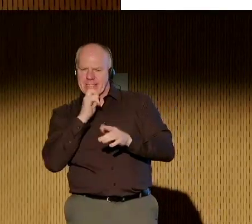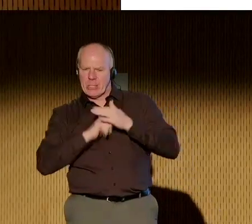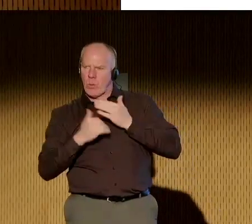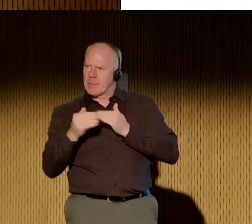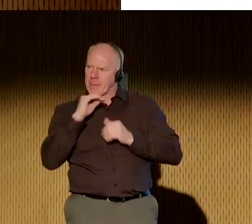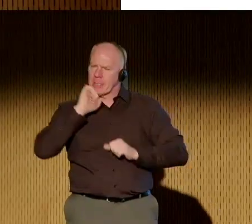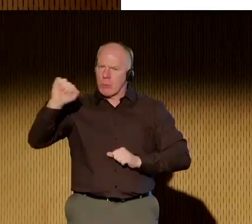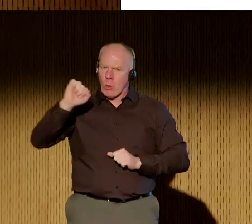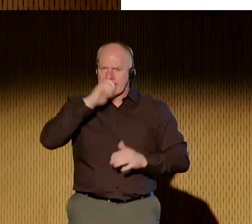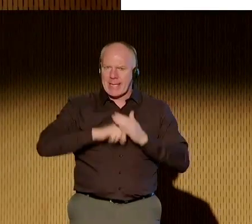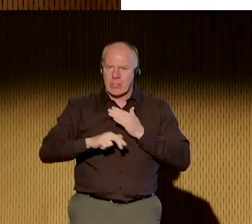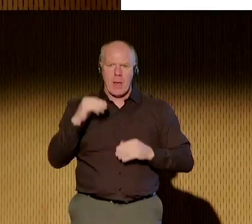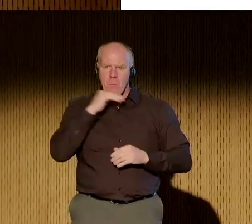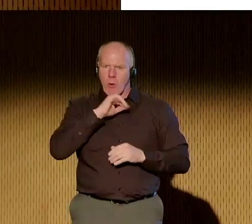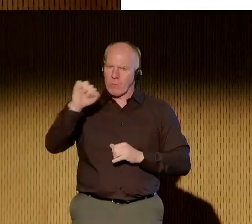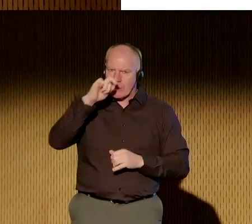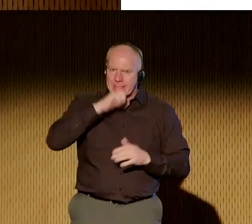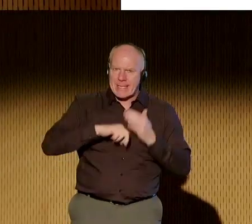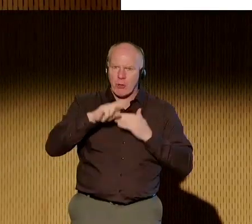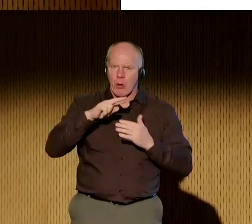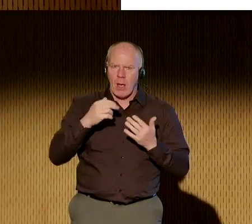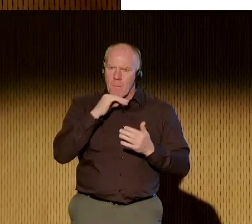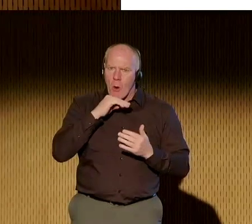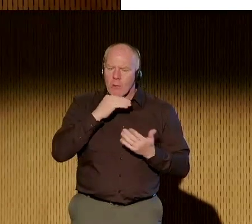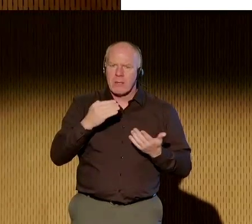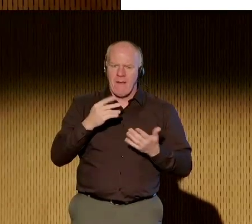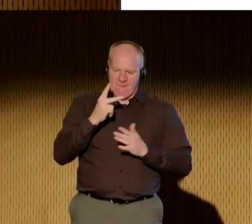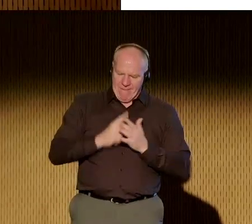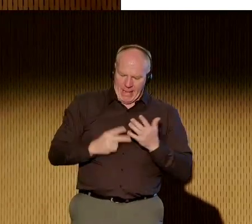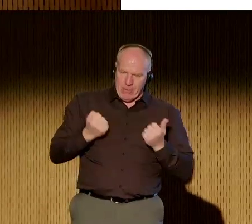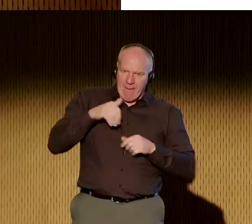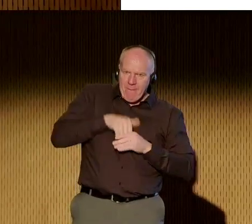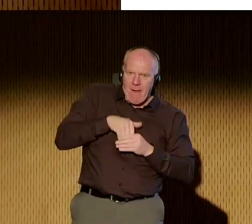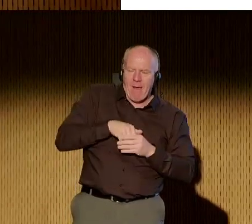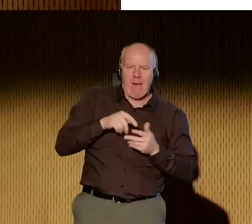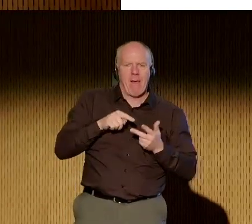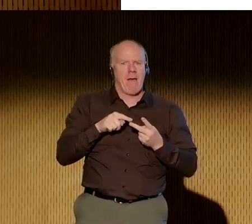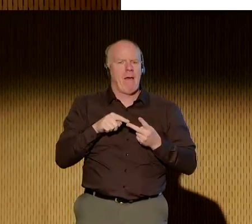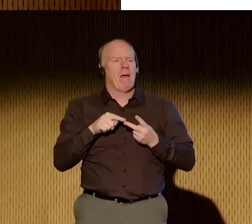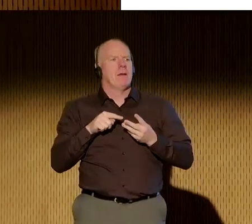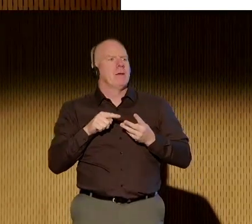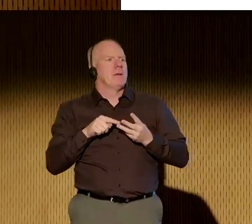do you think is important for you as a teacher? What values you want to carry out? How do we want